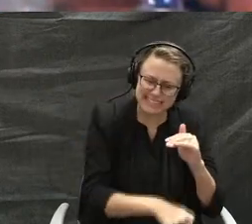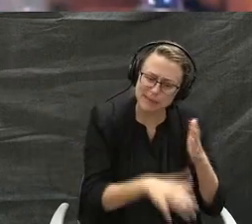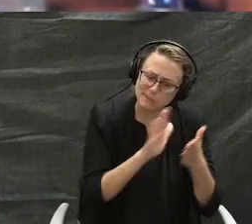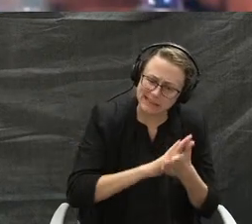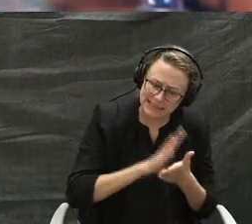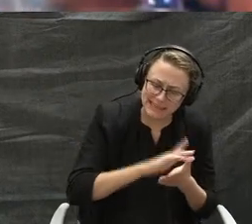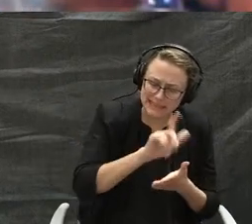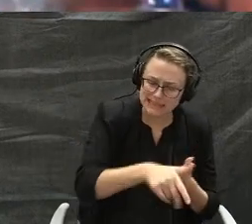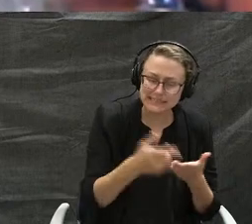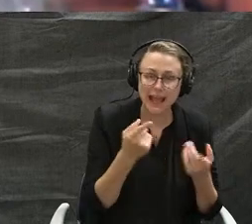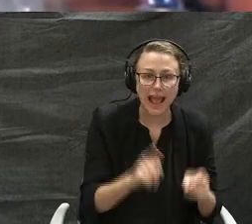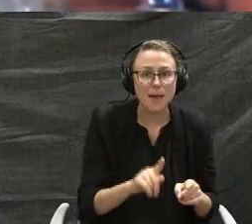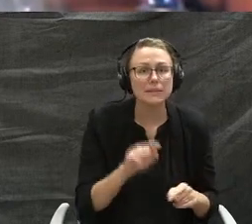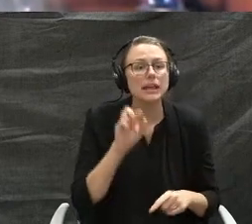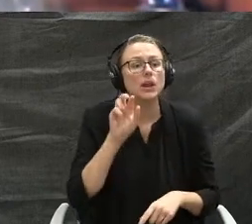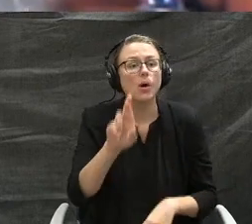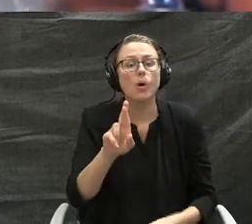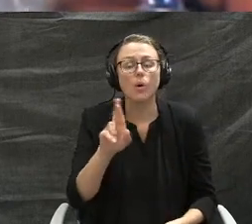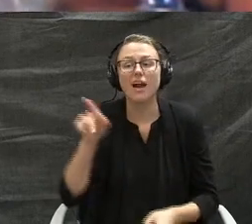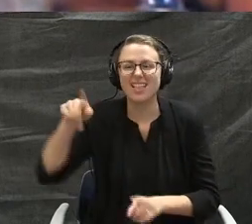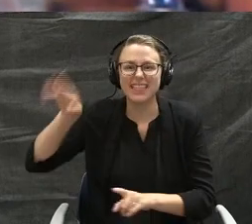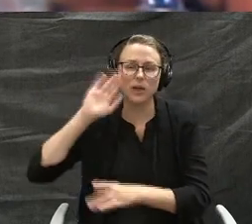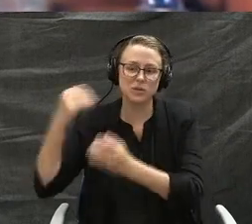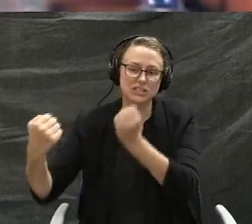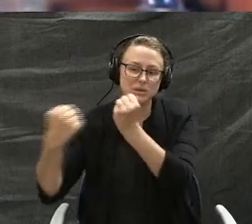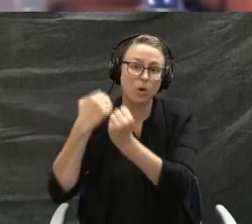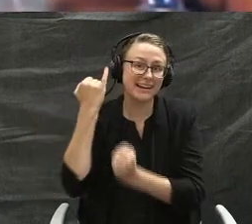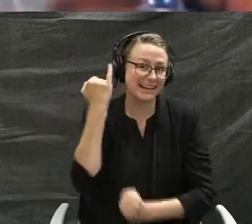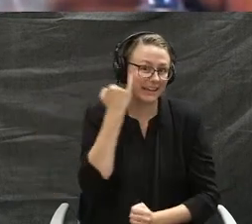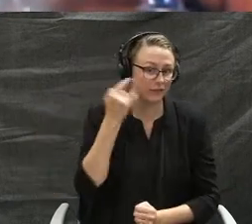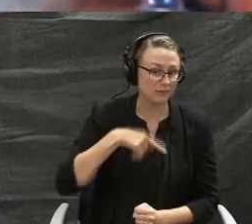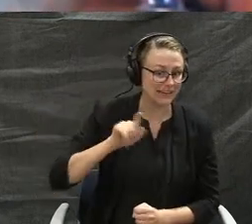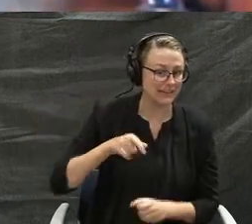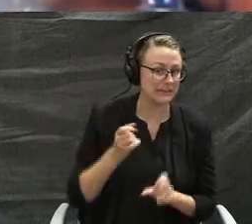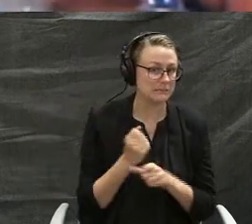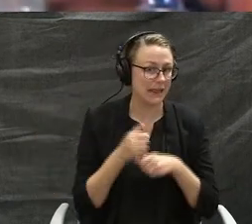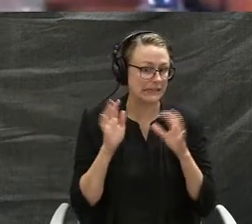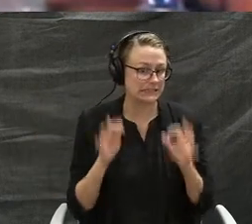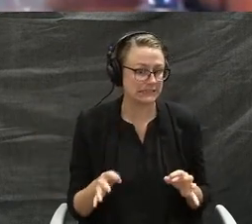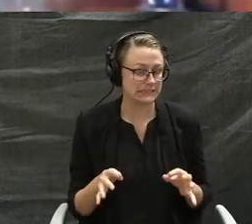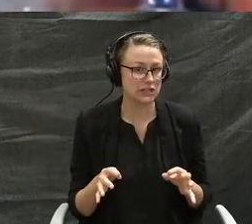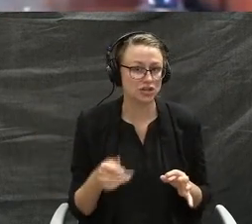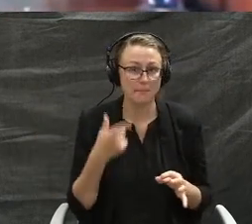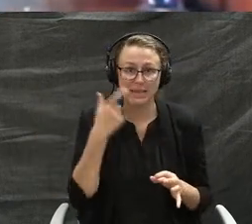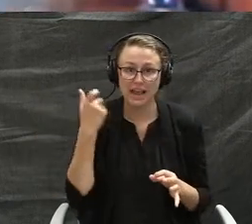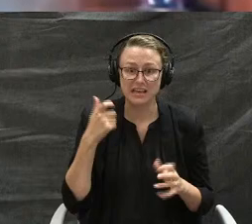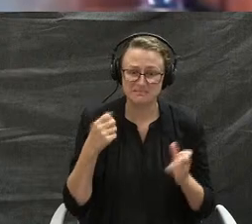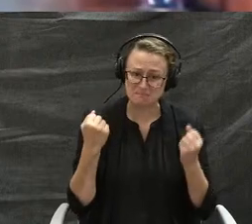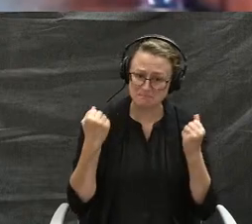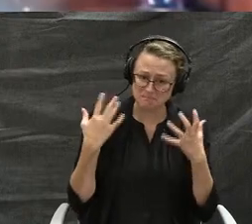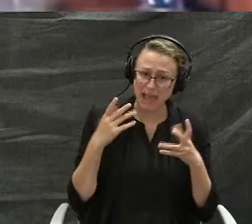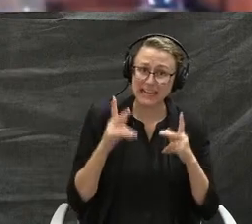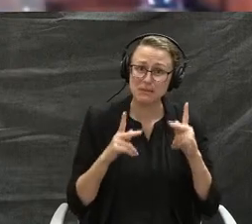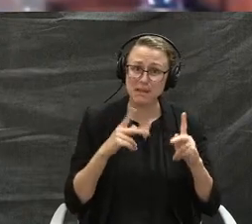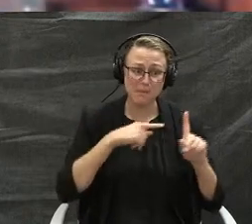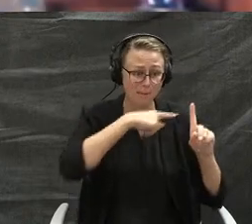cleaning would need to occur and would also support us if decisions need to be made. It because of a large number of